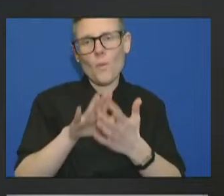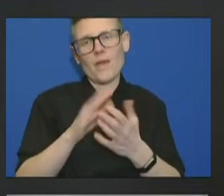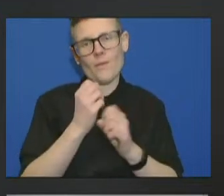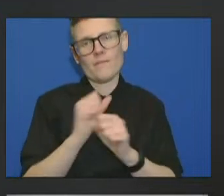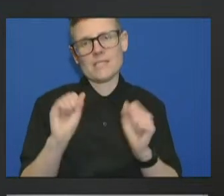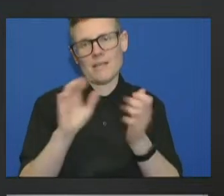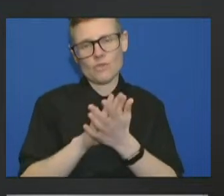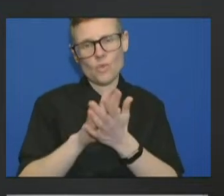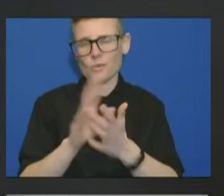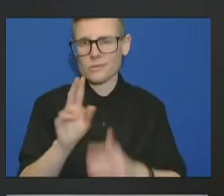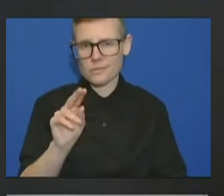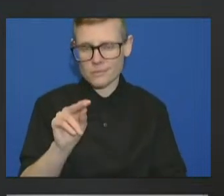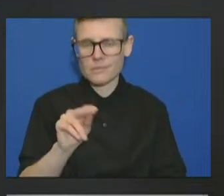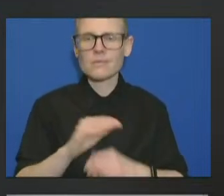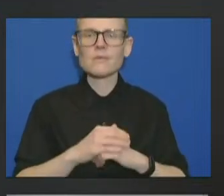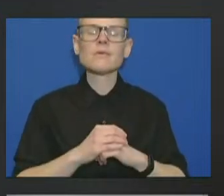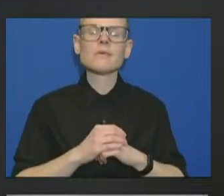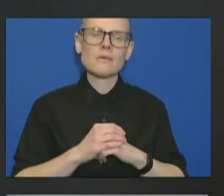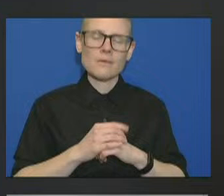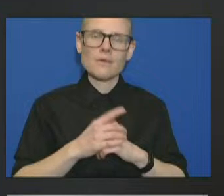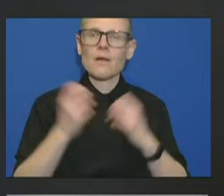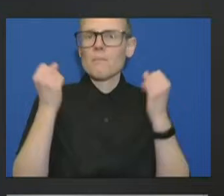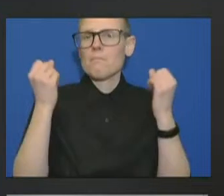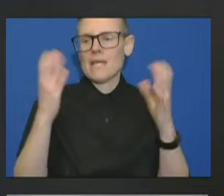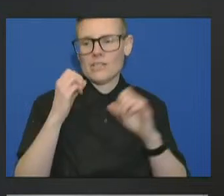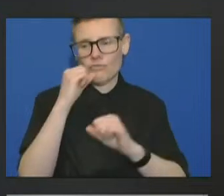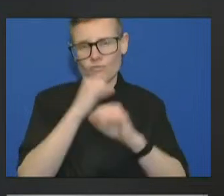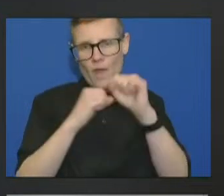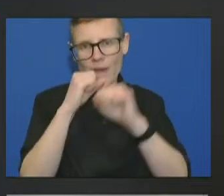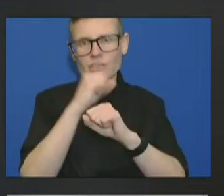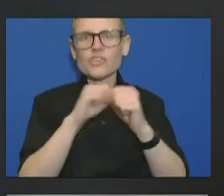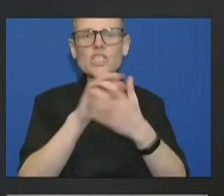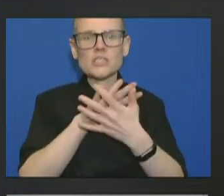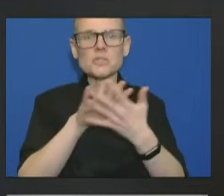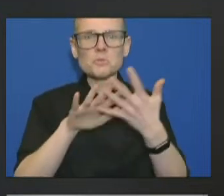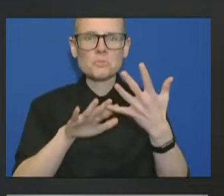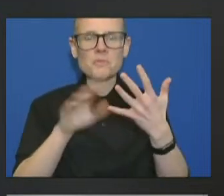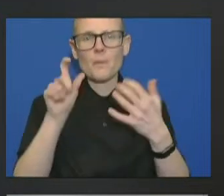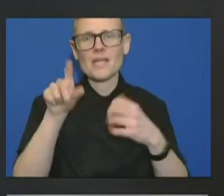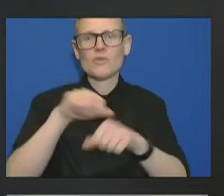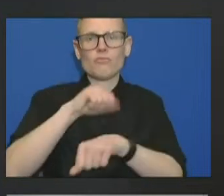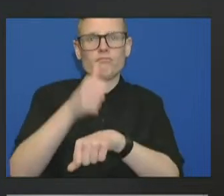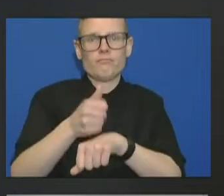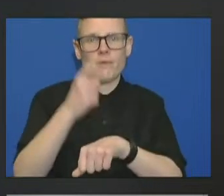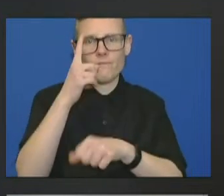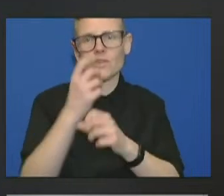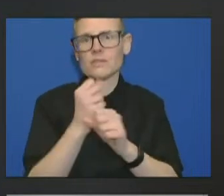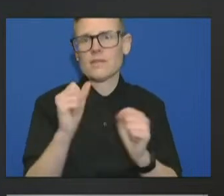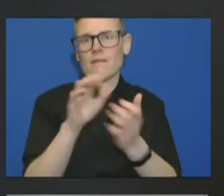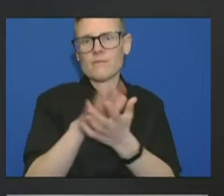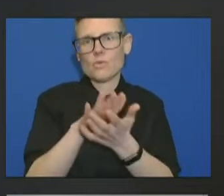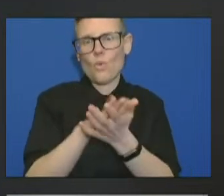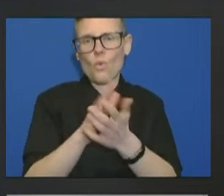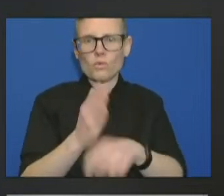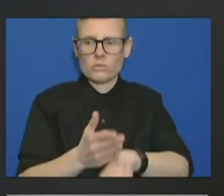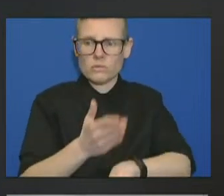security assistance isn't the only way to make our school safe. It's not. There's actually